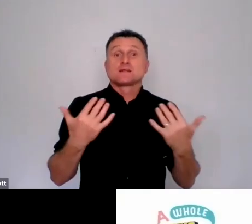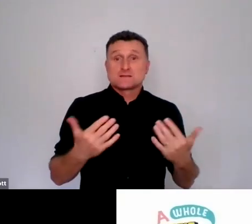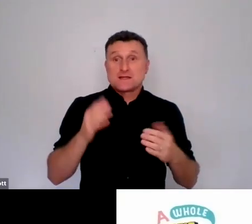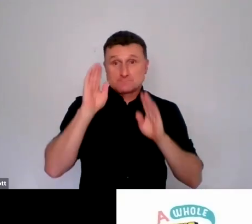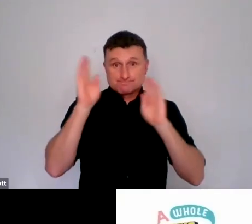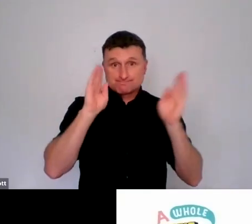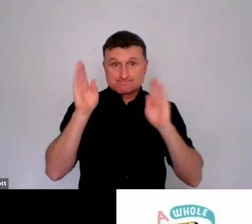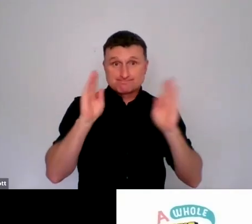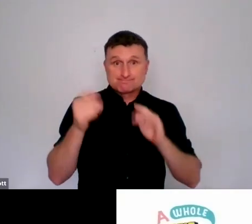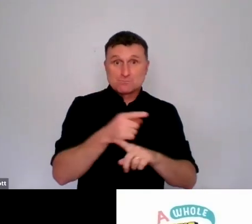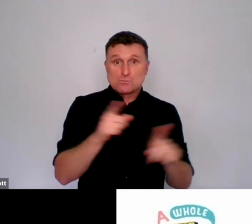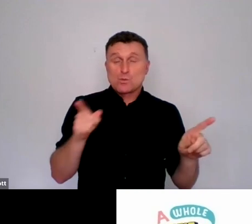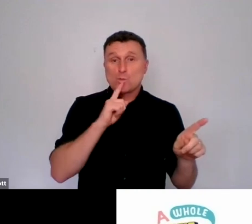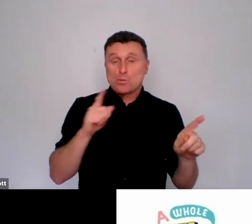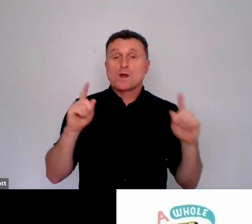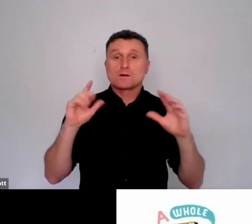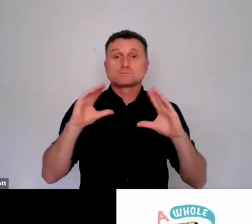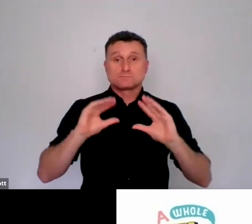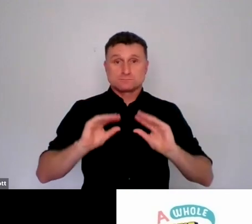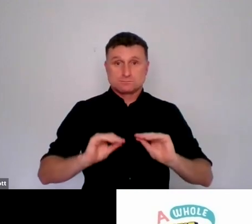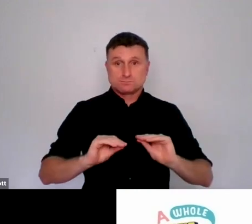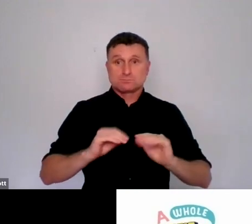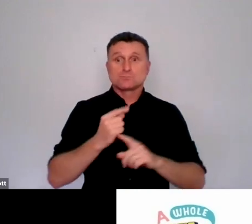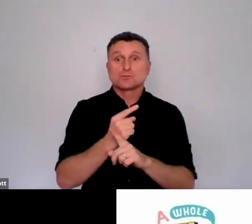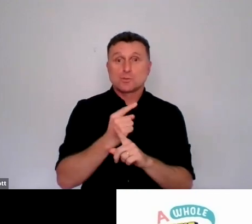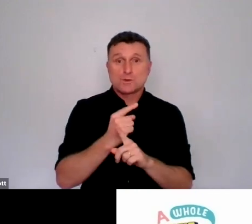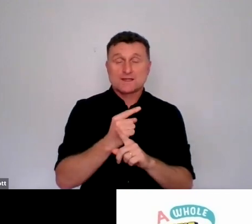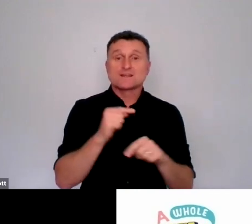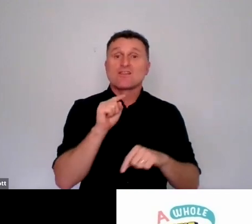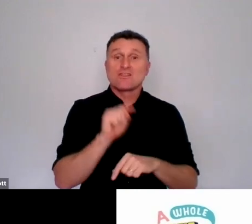and I will put the information that I share tonight up online